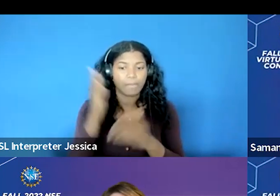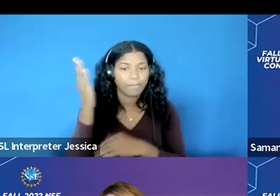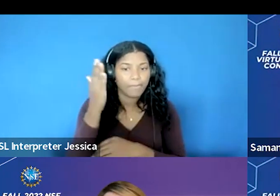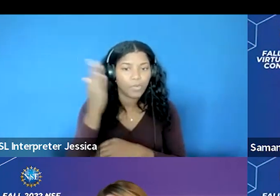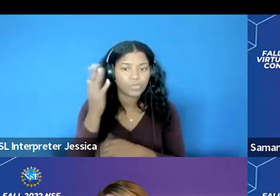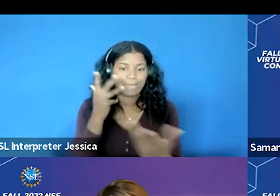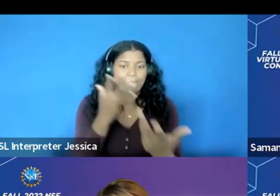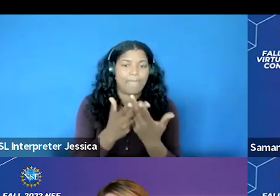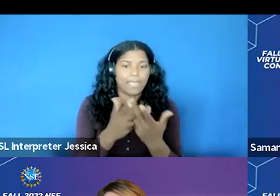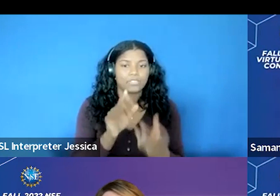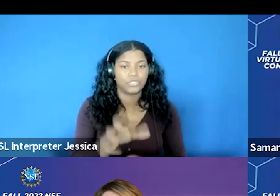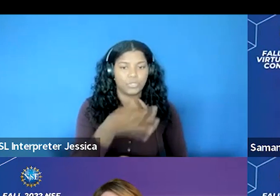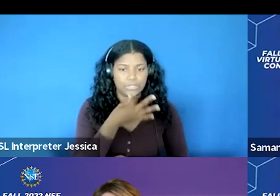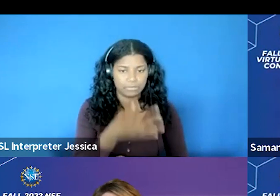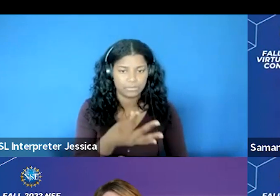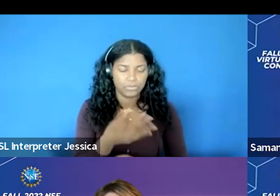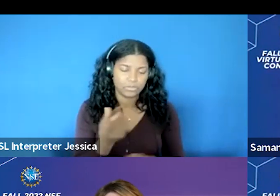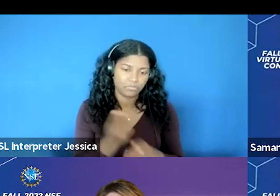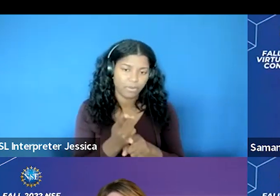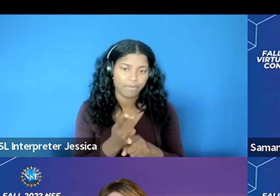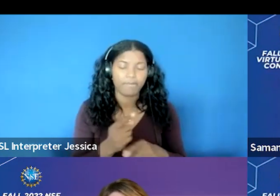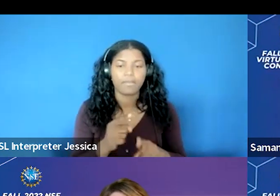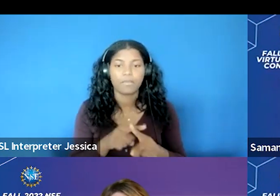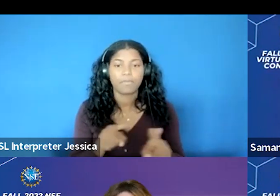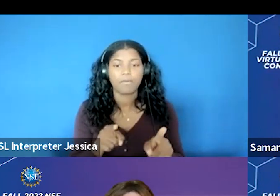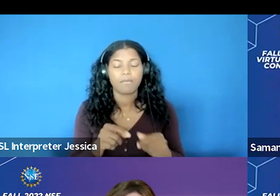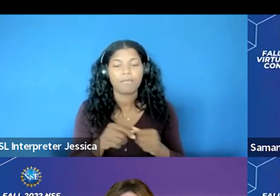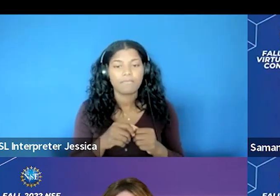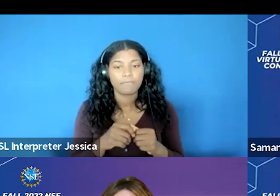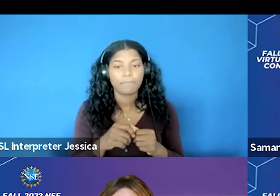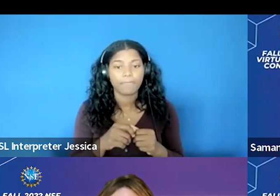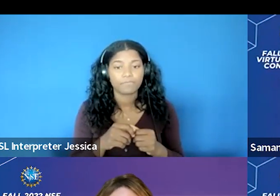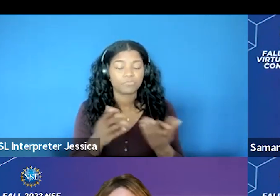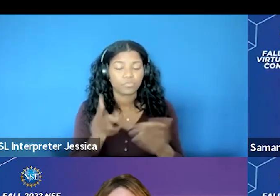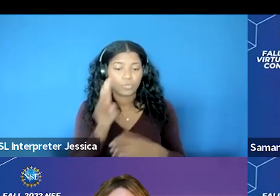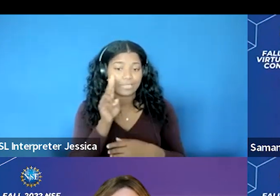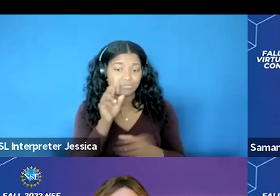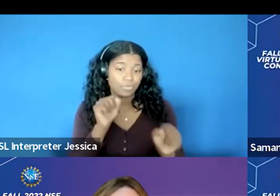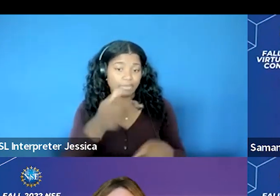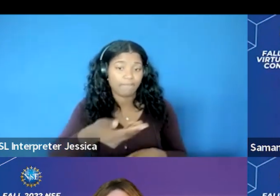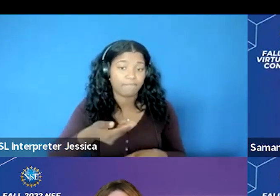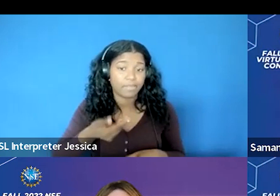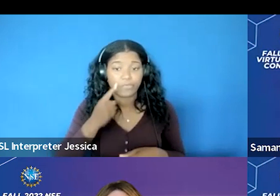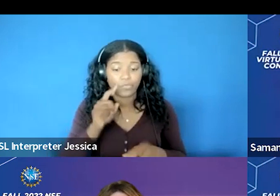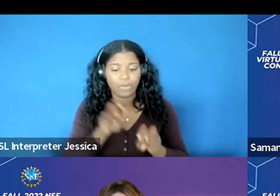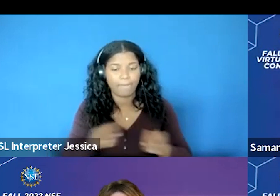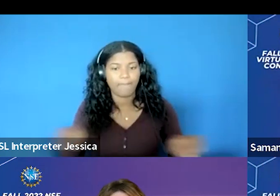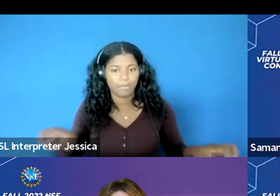where you're an expert, certainly. And then we can invite you for for a panel, which is a wonderful way for you